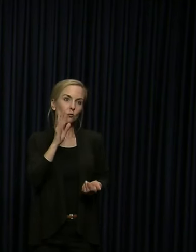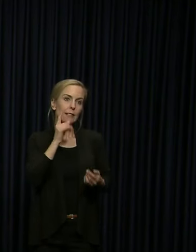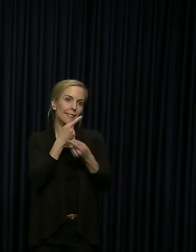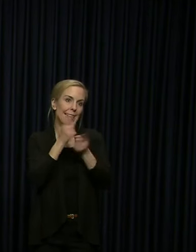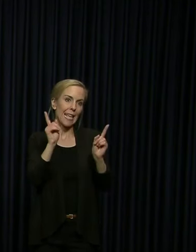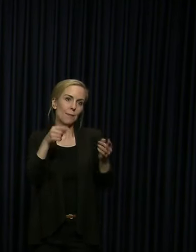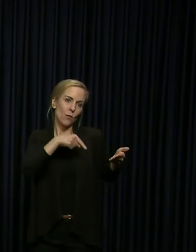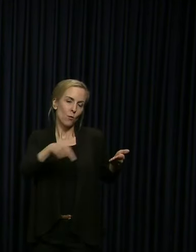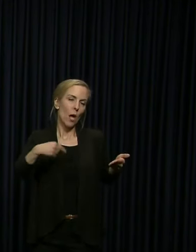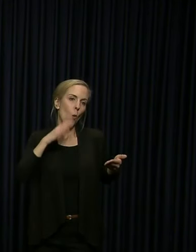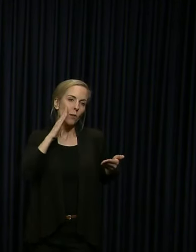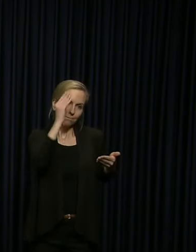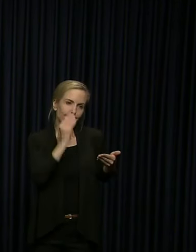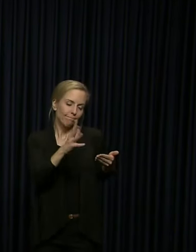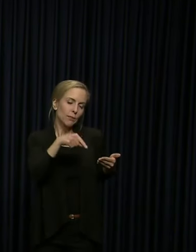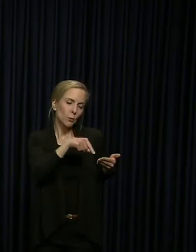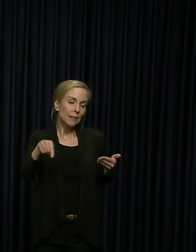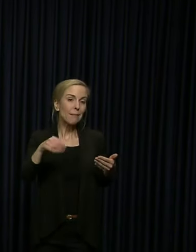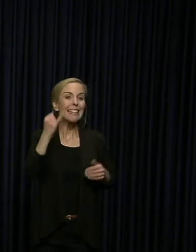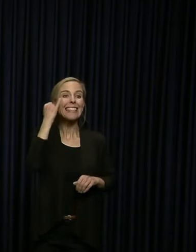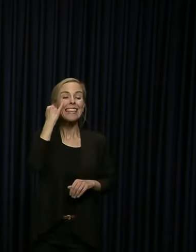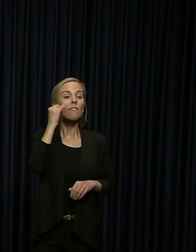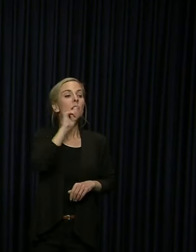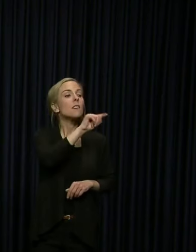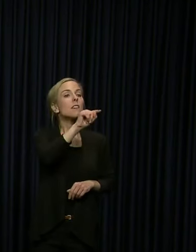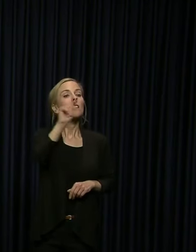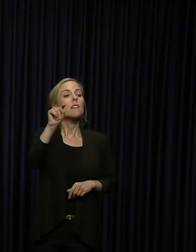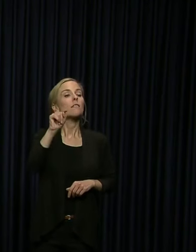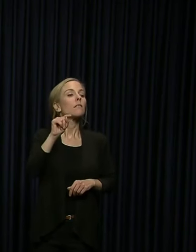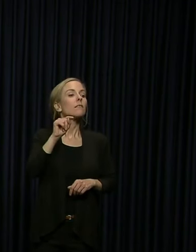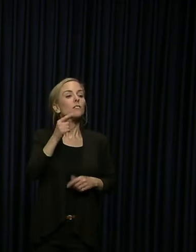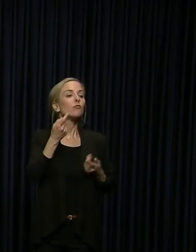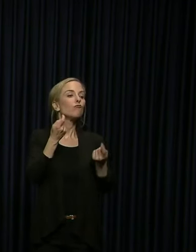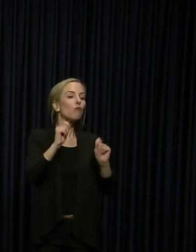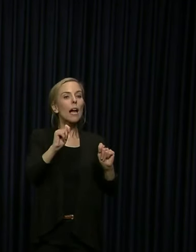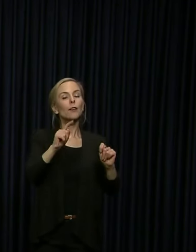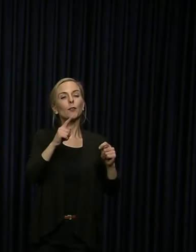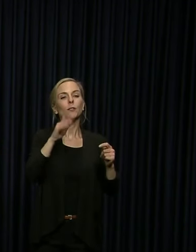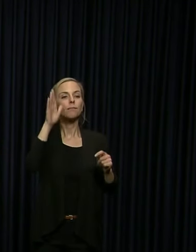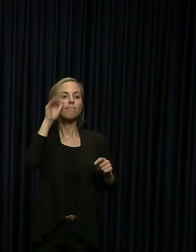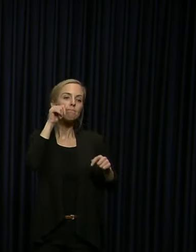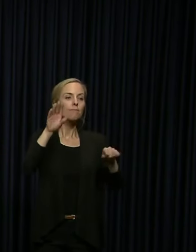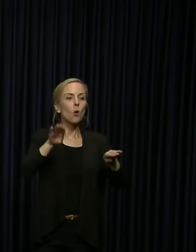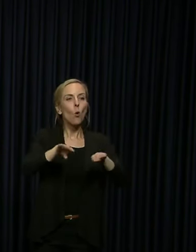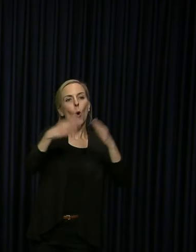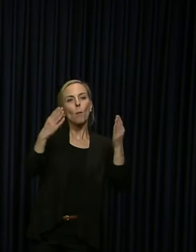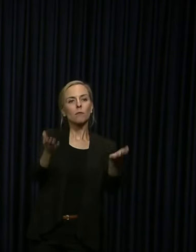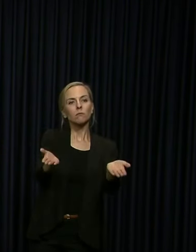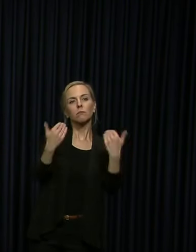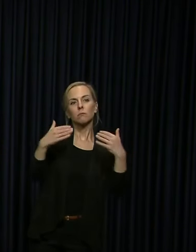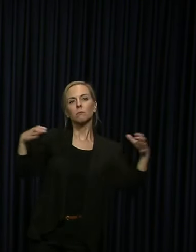RESPONSE. I DON'T WORRY ABOUT THAT ON A GIVEN DAY. YOU KNOW, I THINK THAT THIS